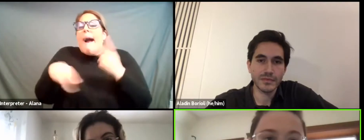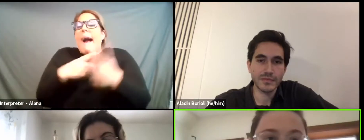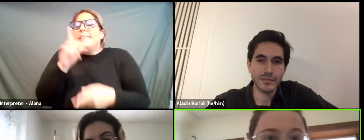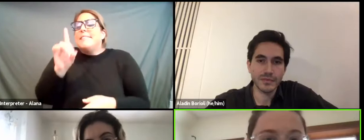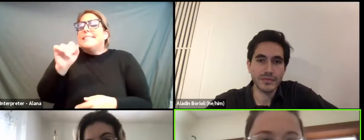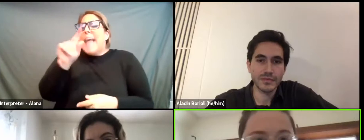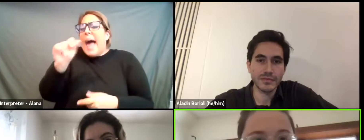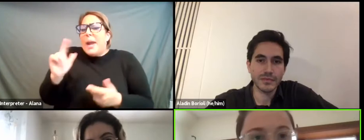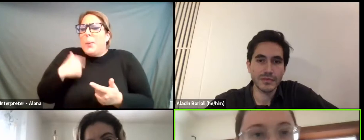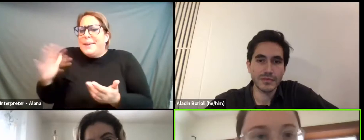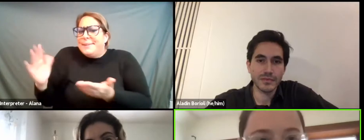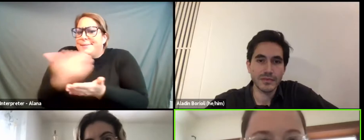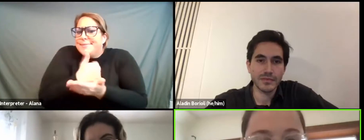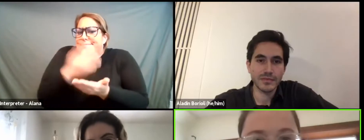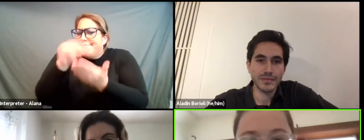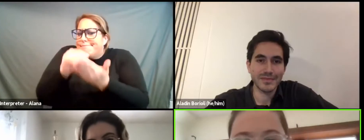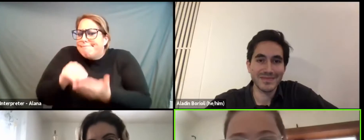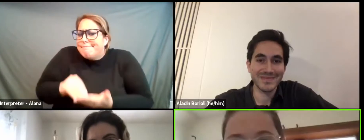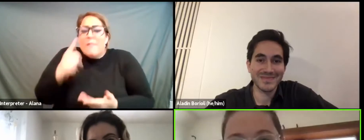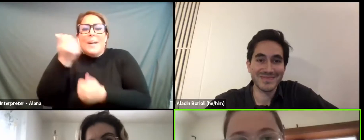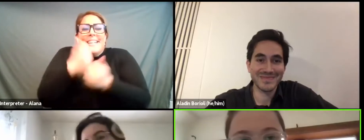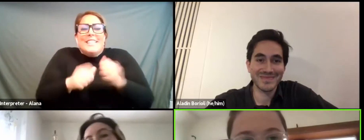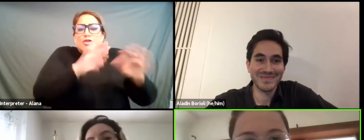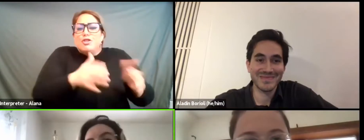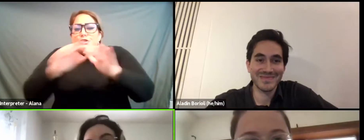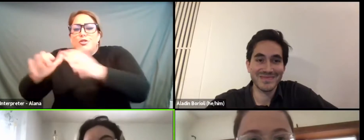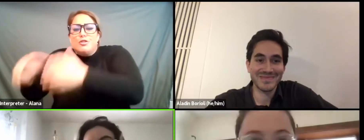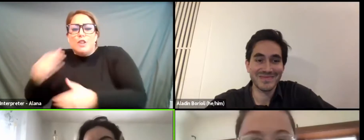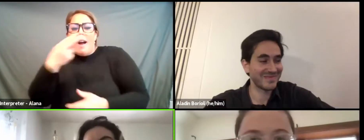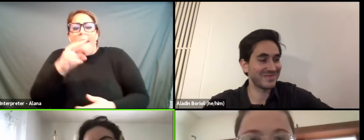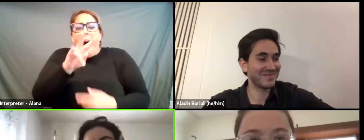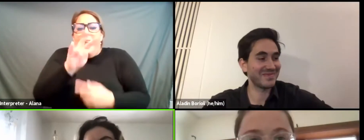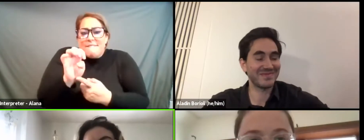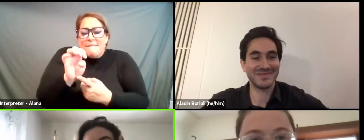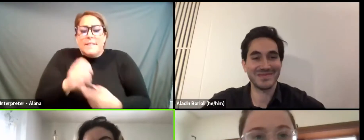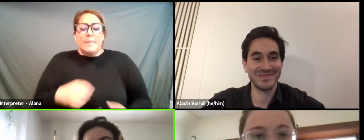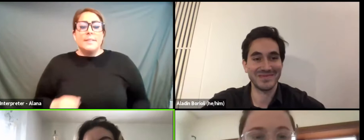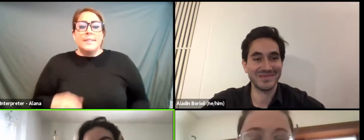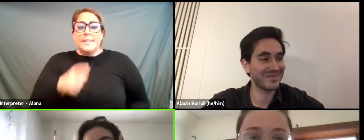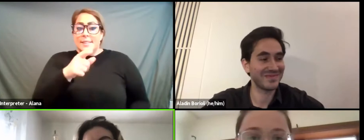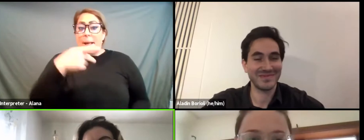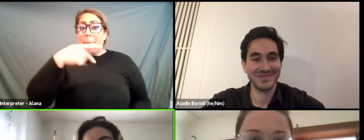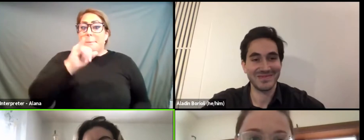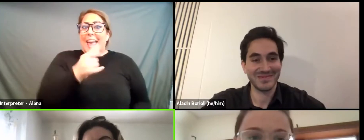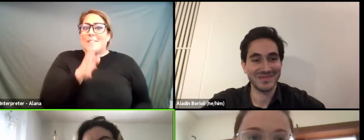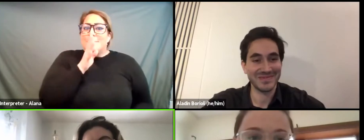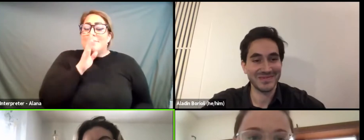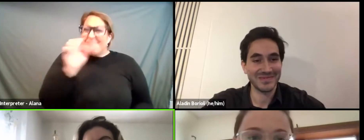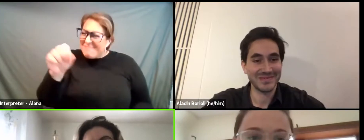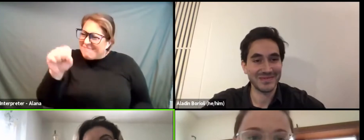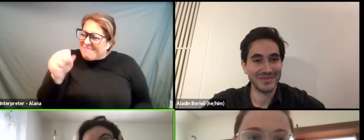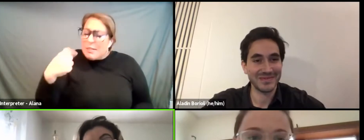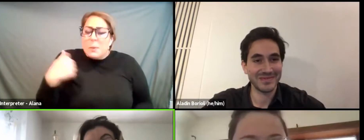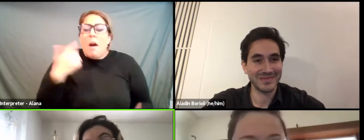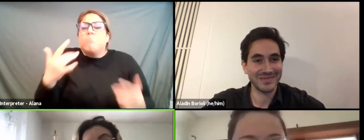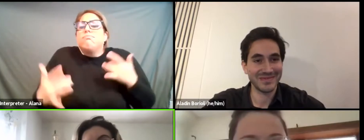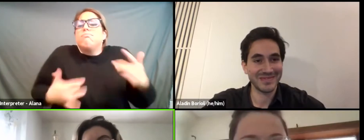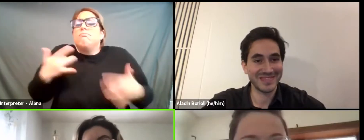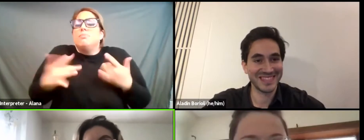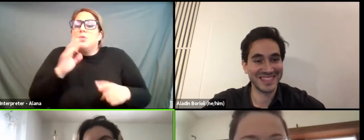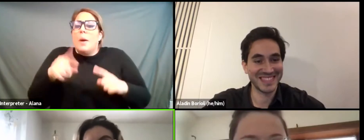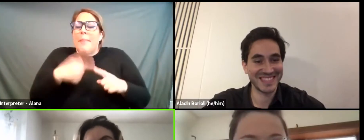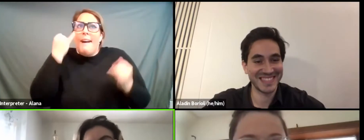So we're really excited to talk about this idea of bees and data and how that connects